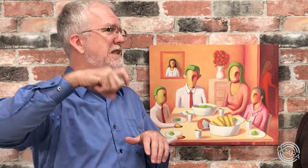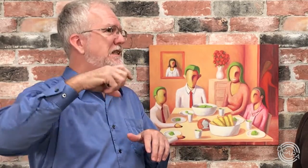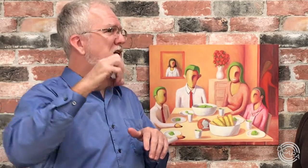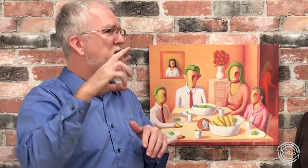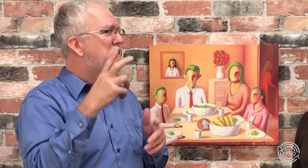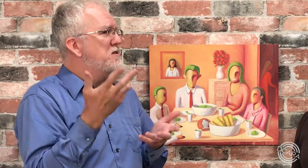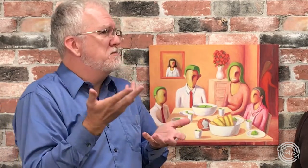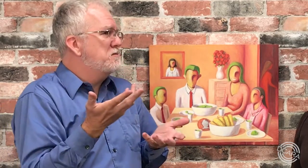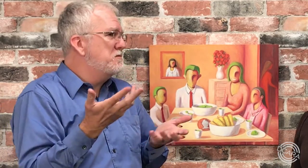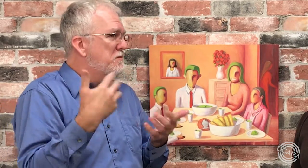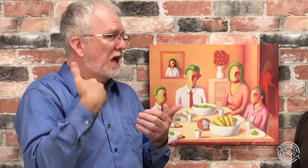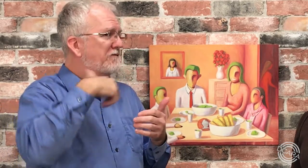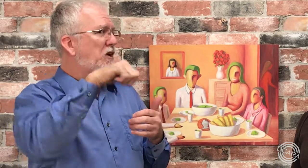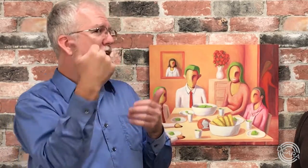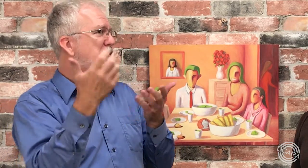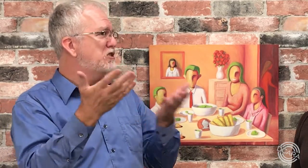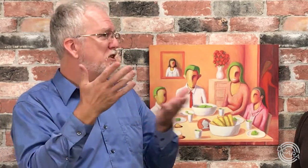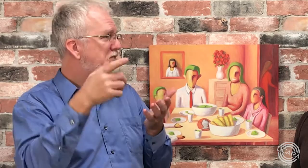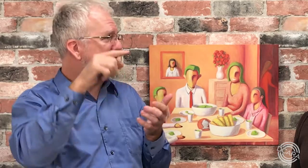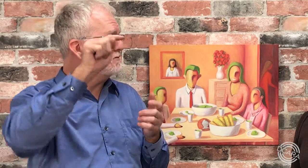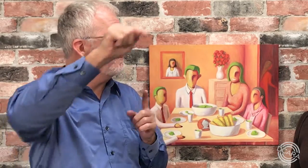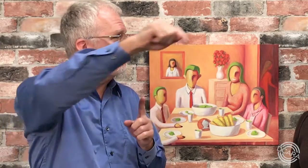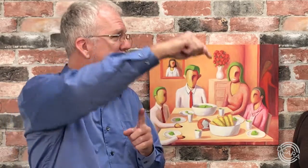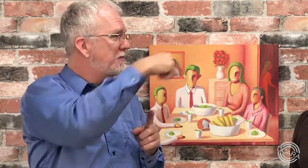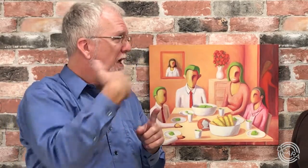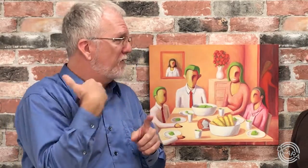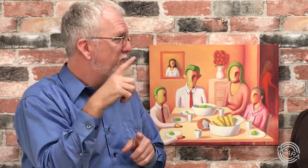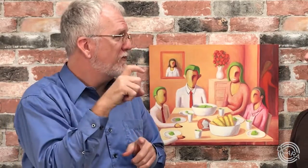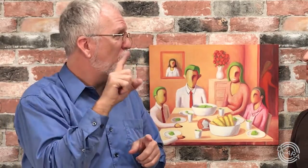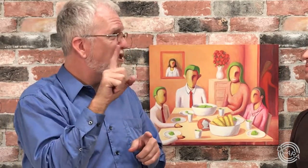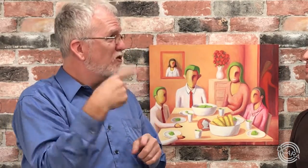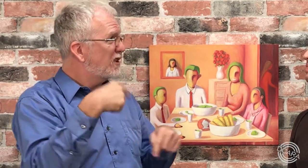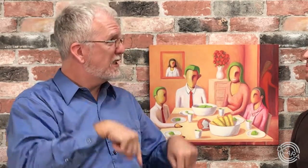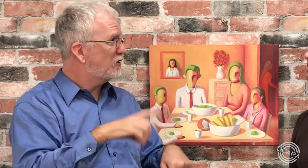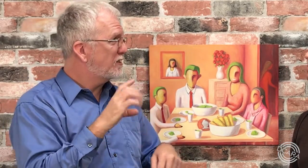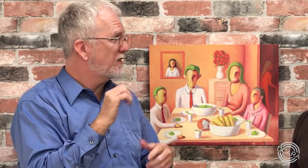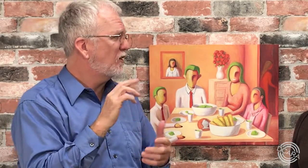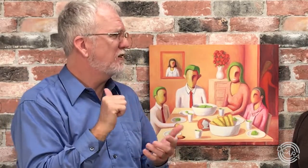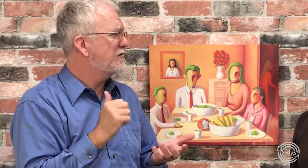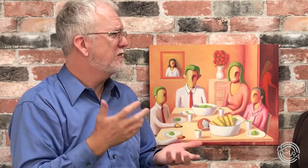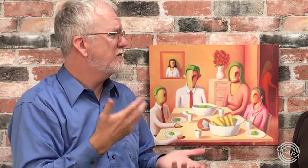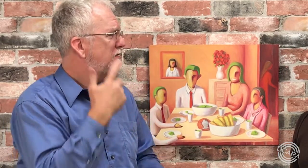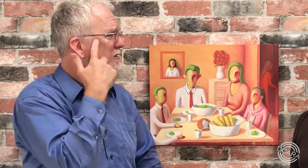Or do you think other organizations provide this service? Is DCARA the only place that provides this service?